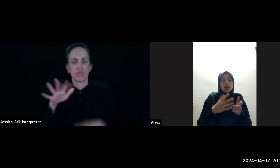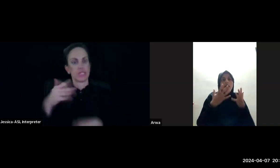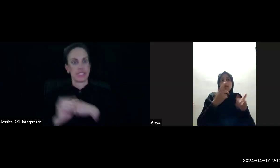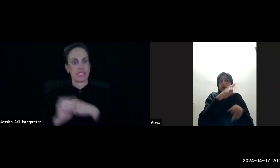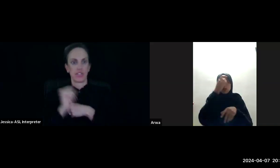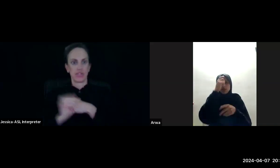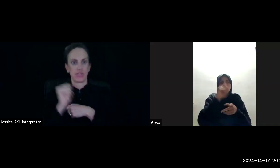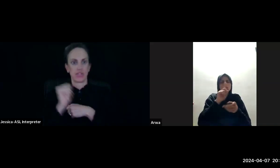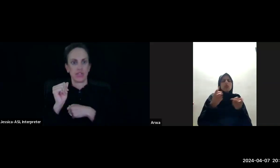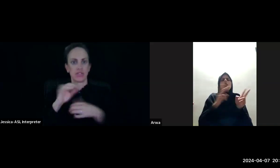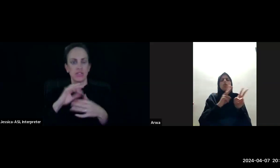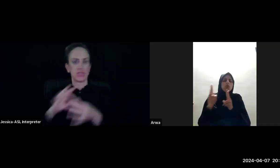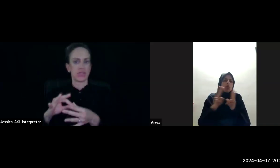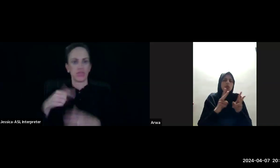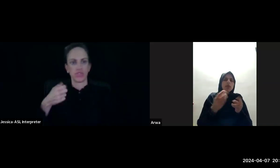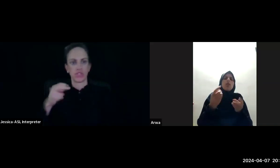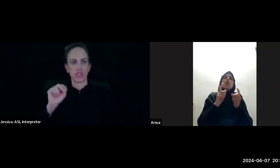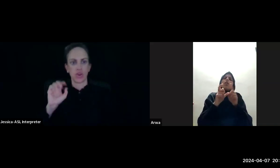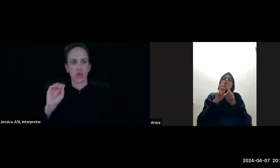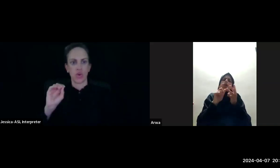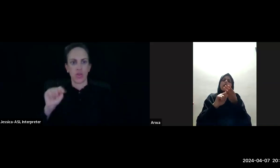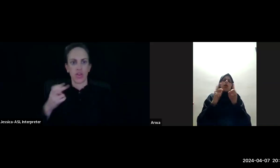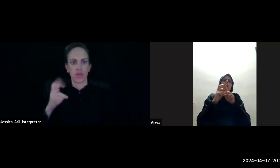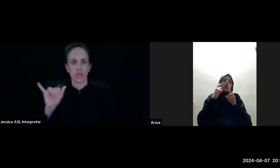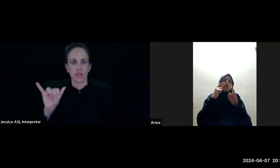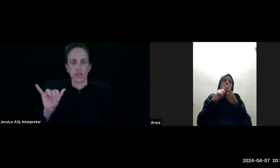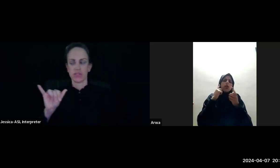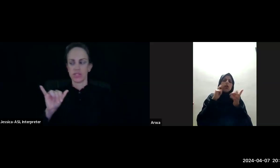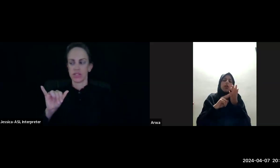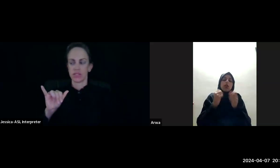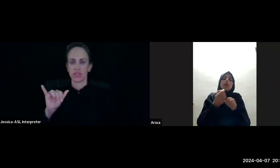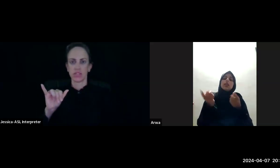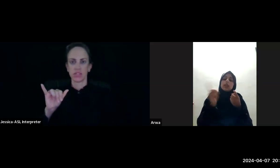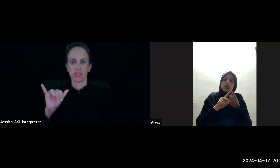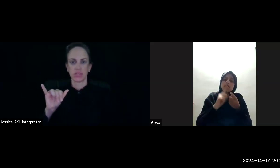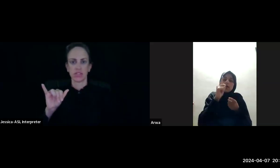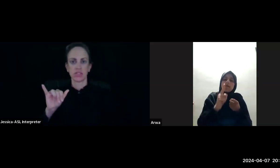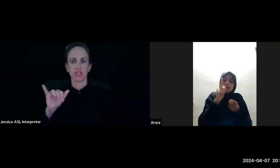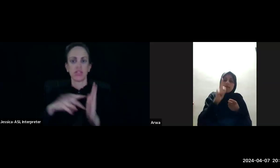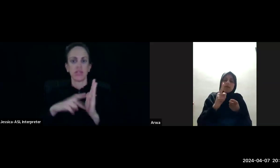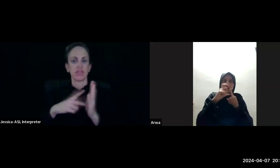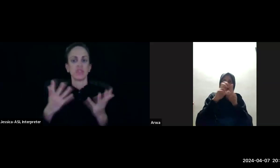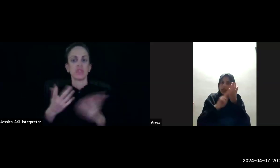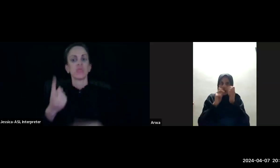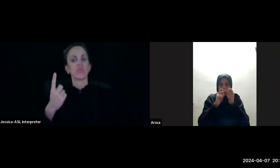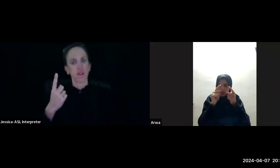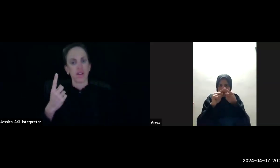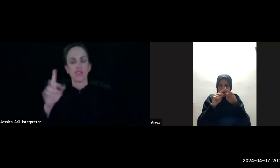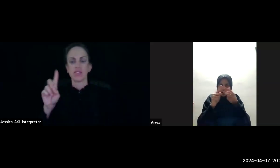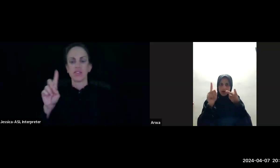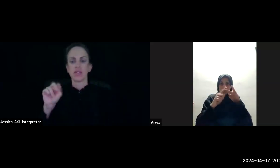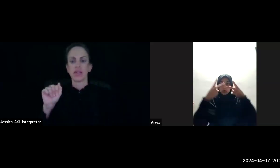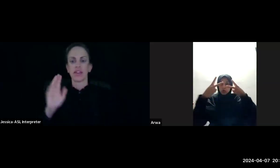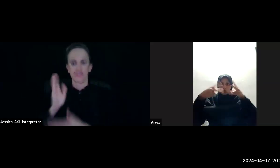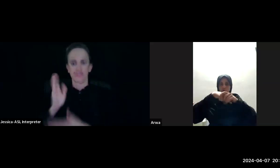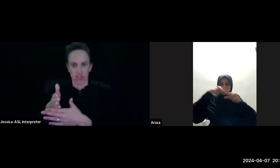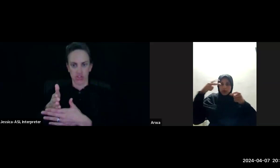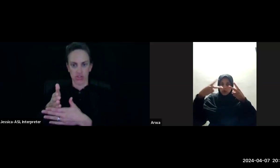editing okay. so therefore one is DNA intervention where we have two types - Gene replacement therapy and